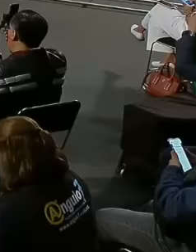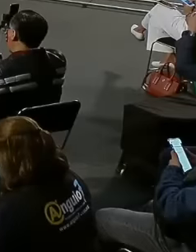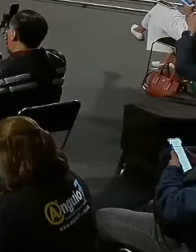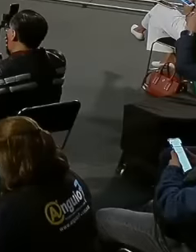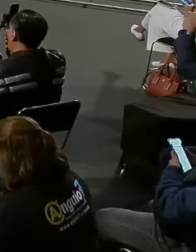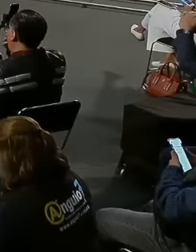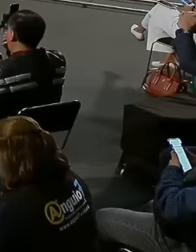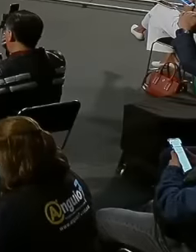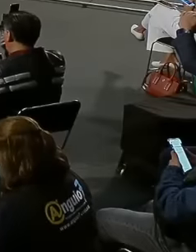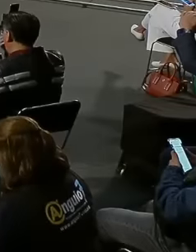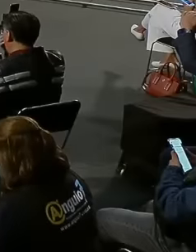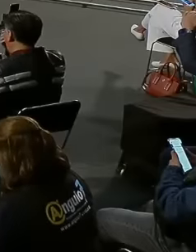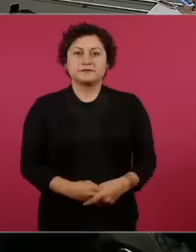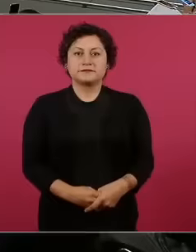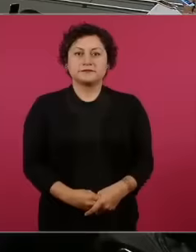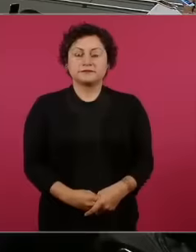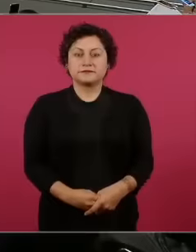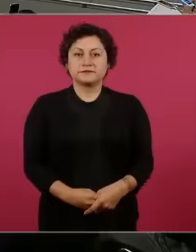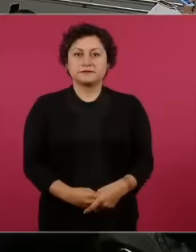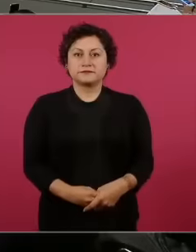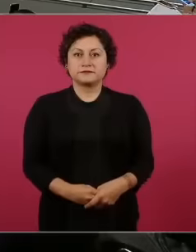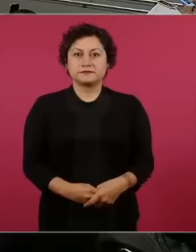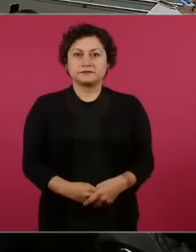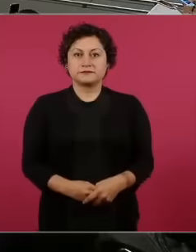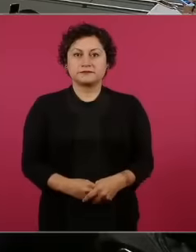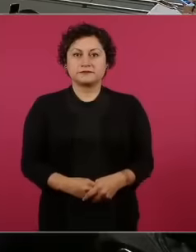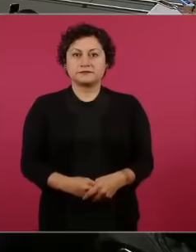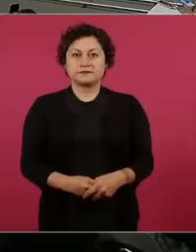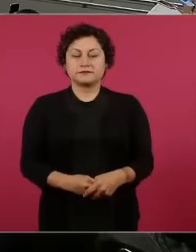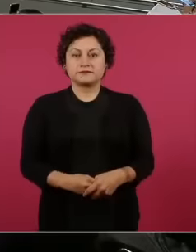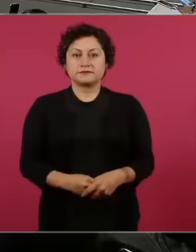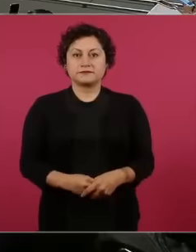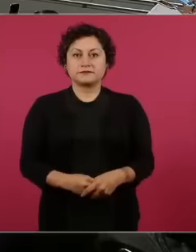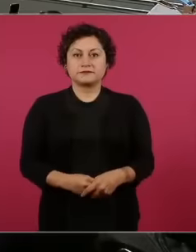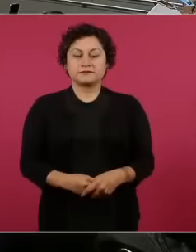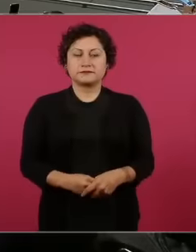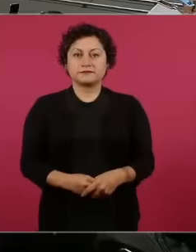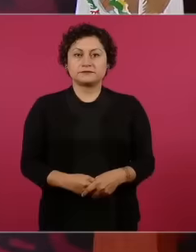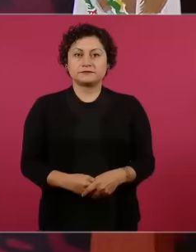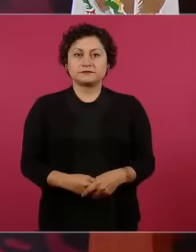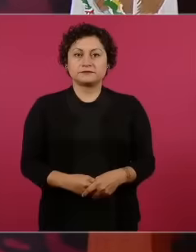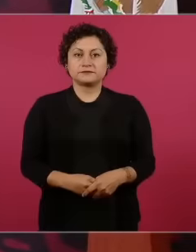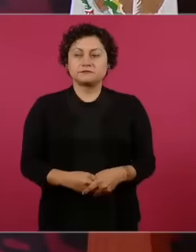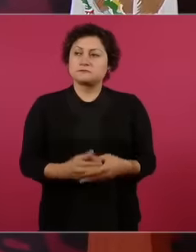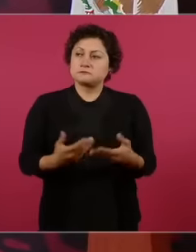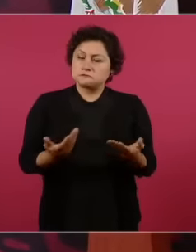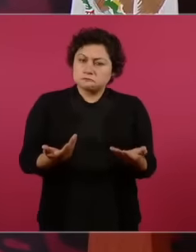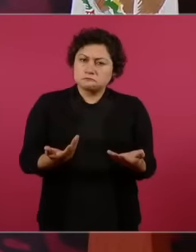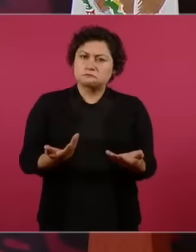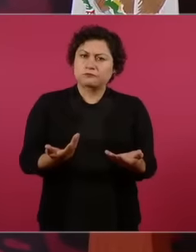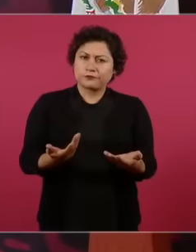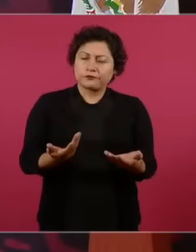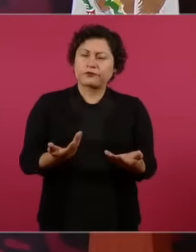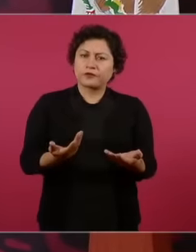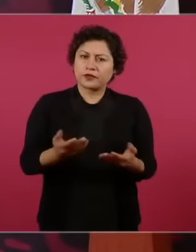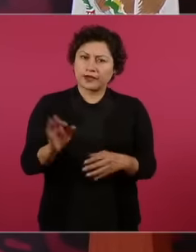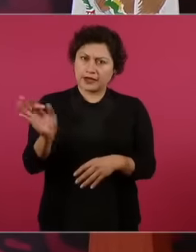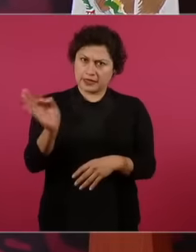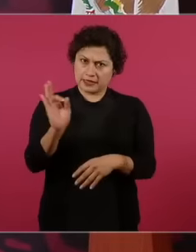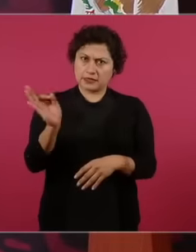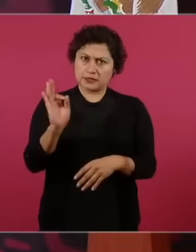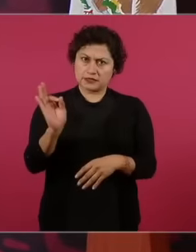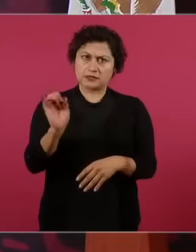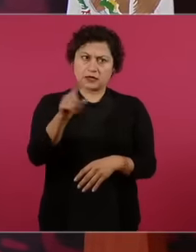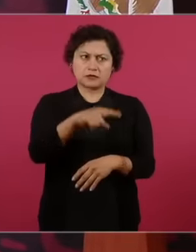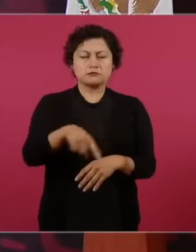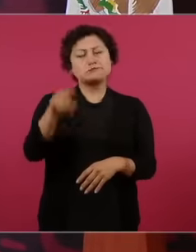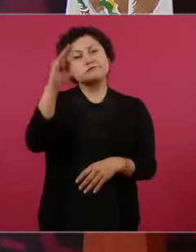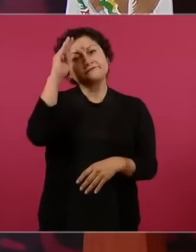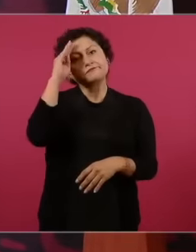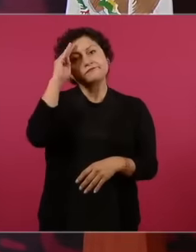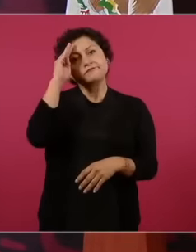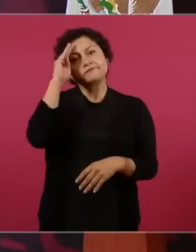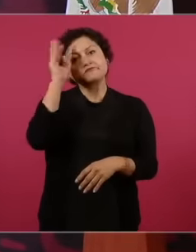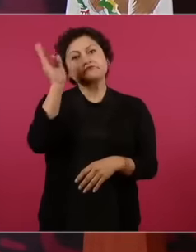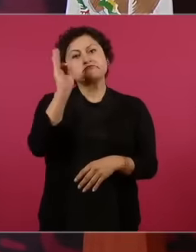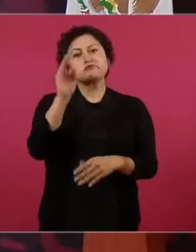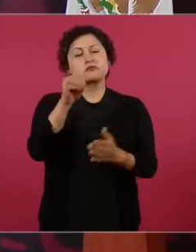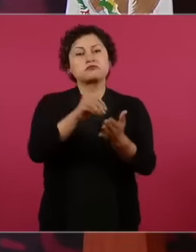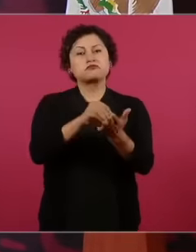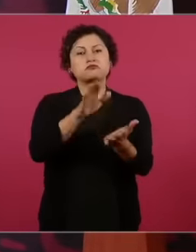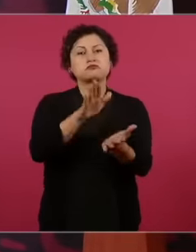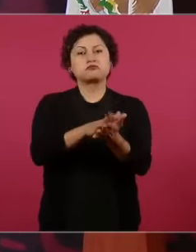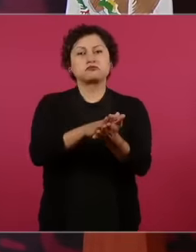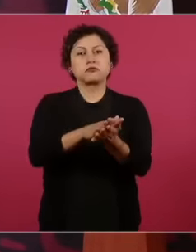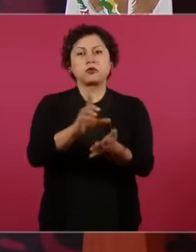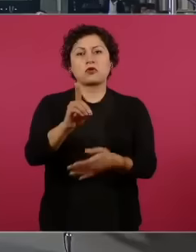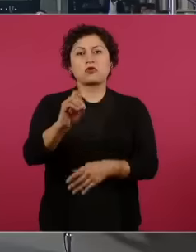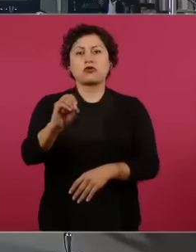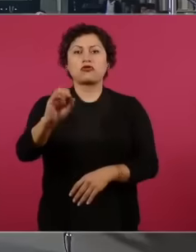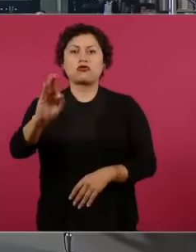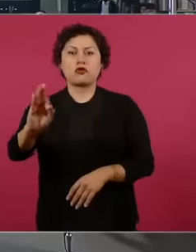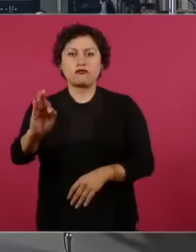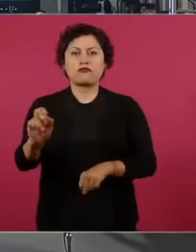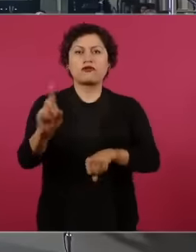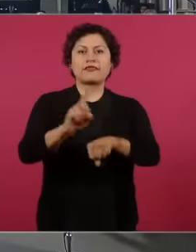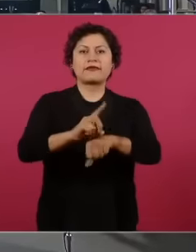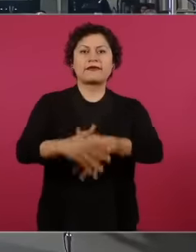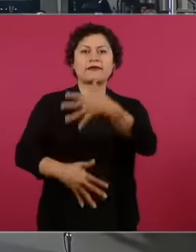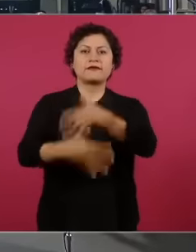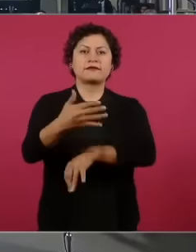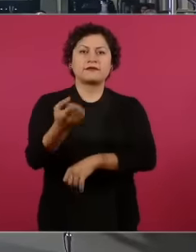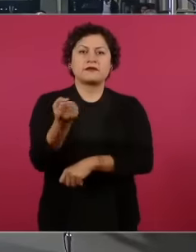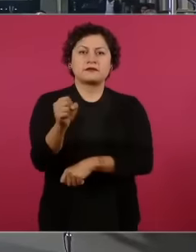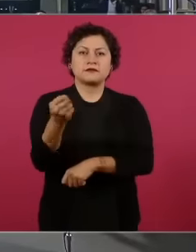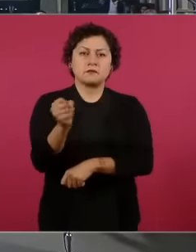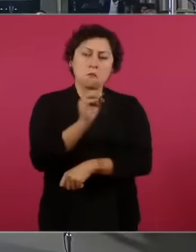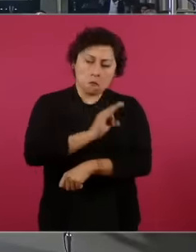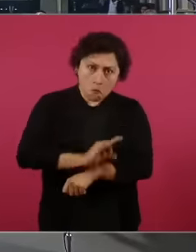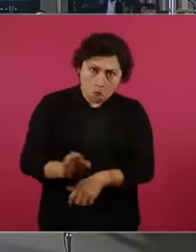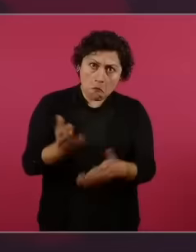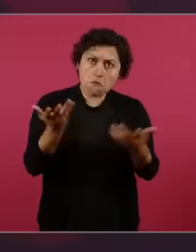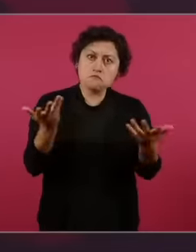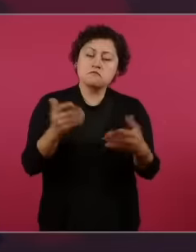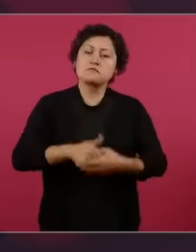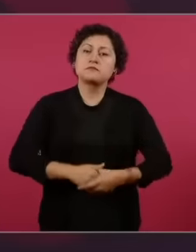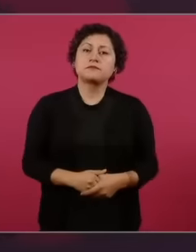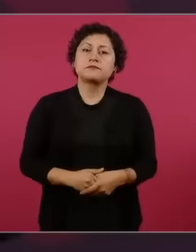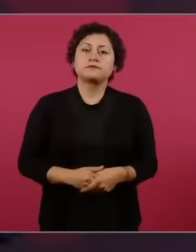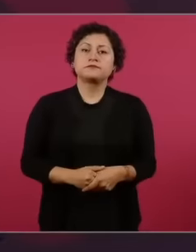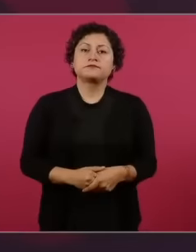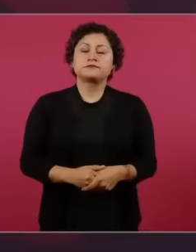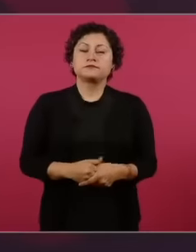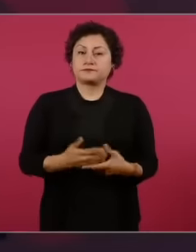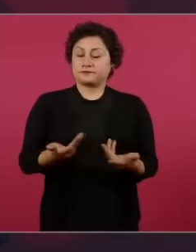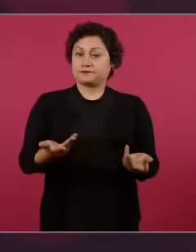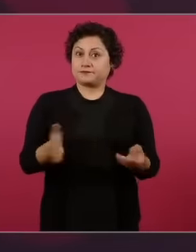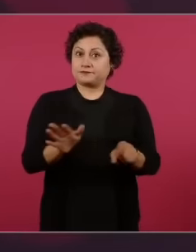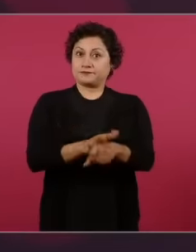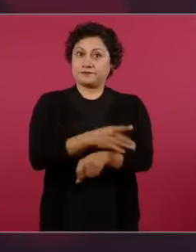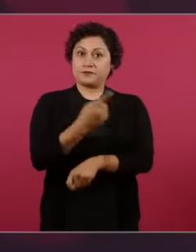executive Well, it would be good to think about publishing it on September 15 because it is a